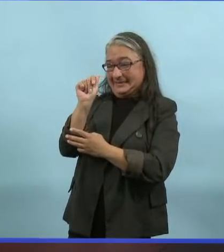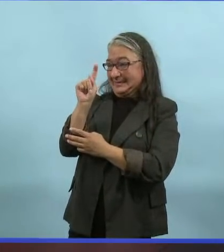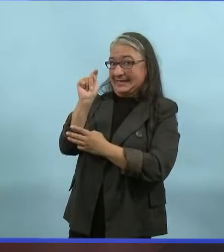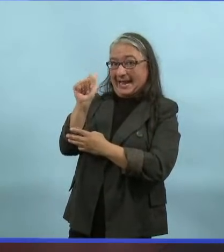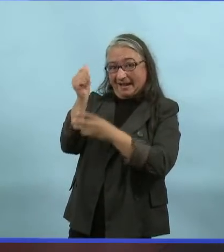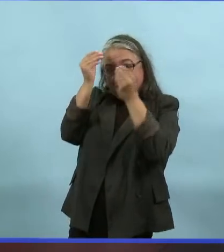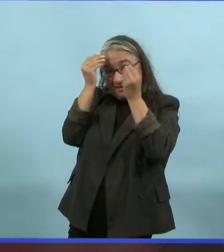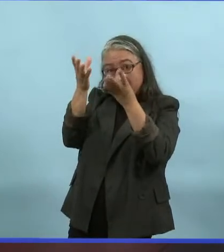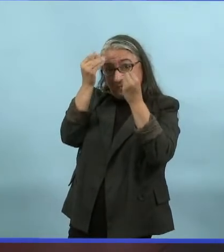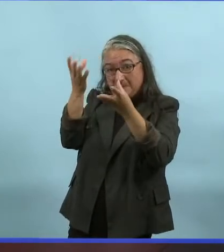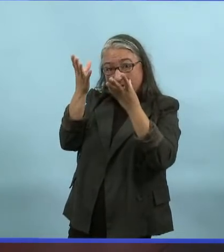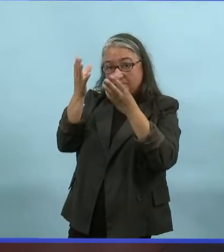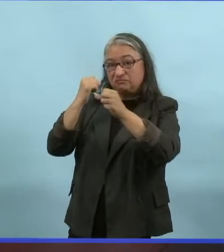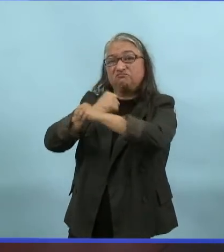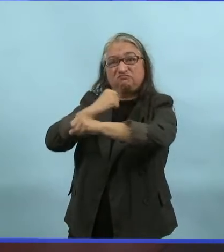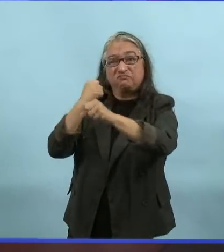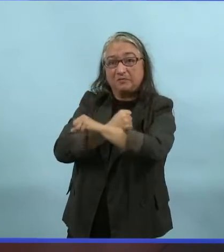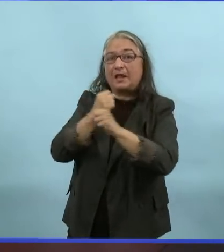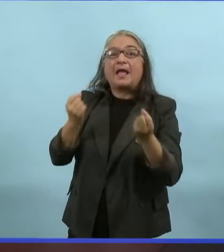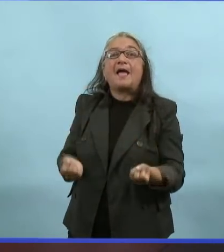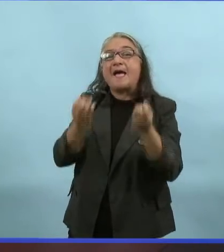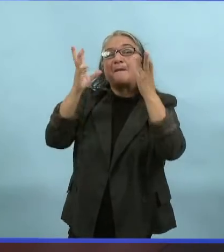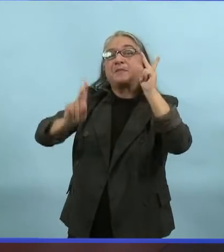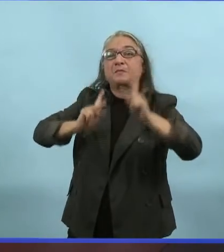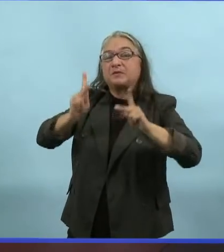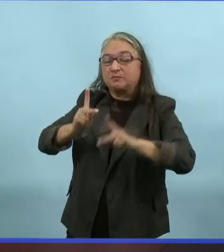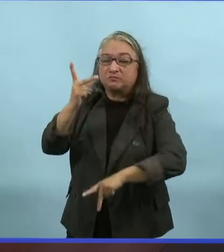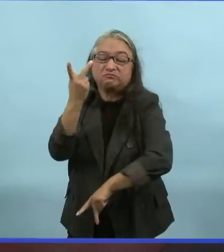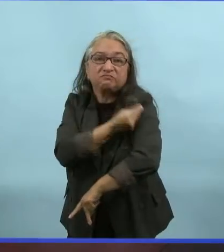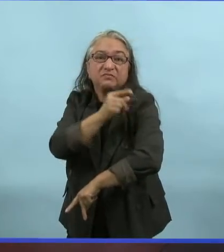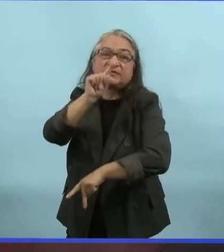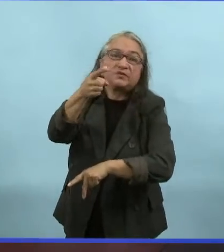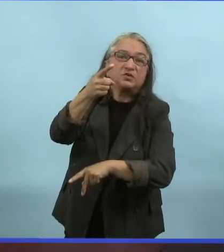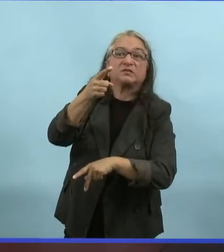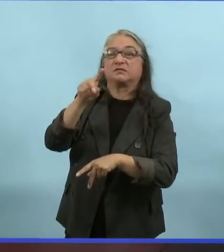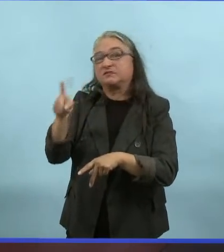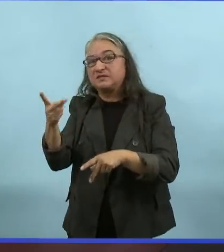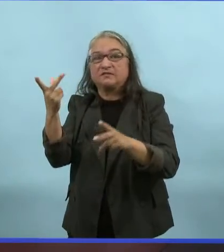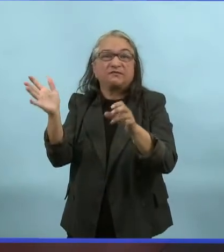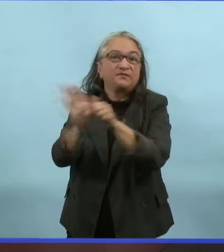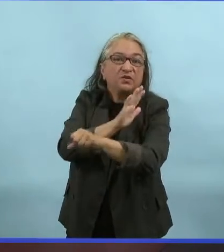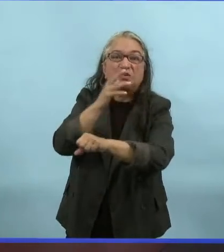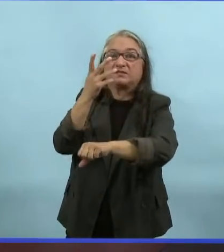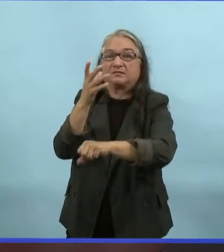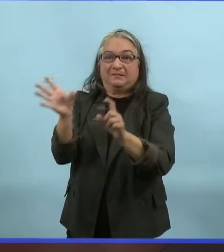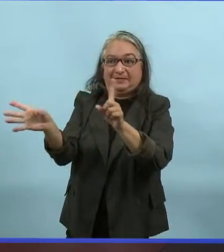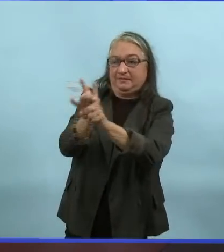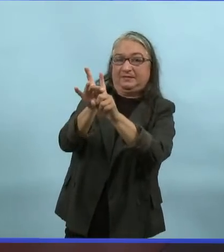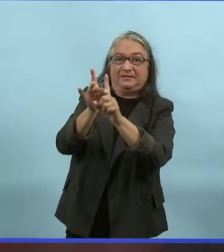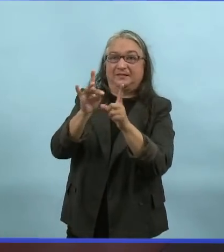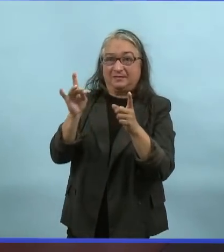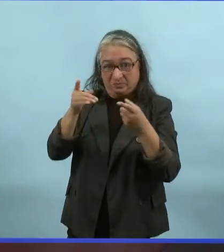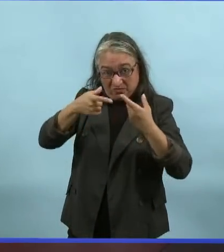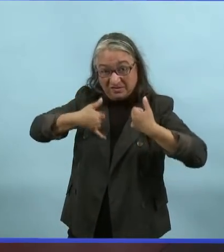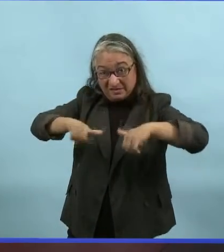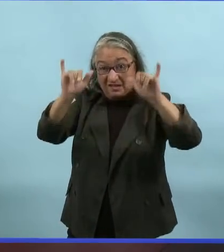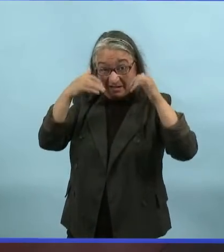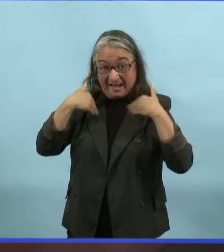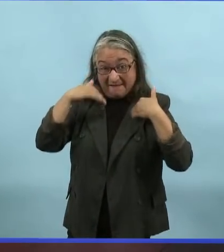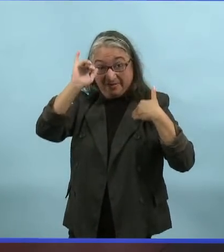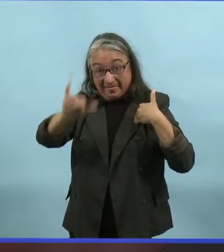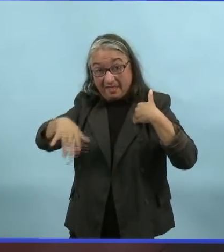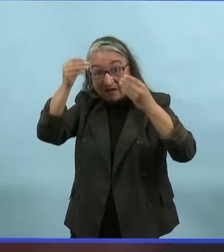one dose or fully vaccinated do you guys have that data is is that readily available to share or or